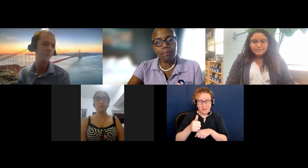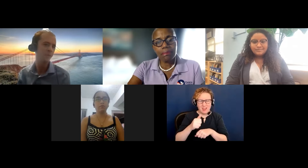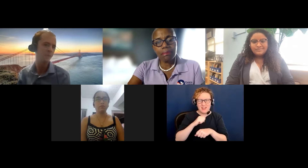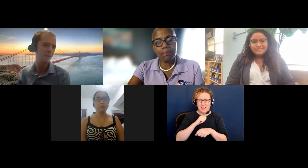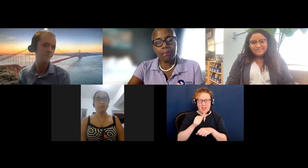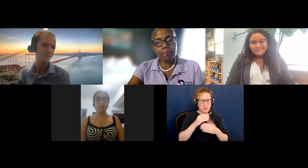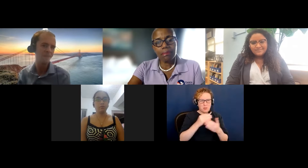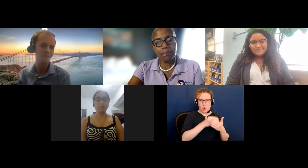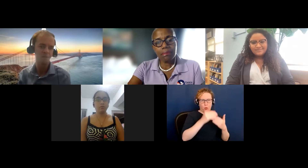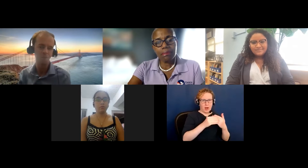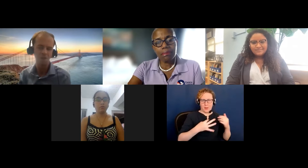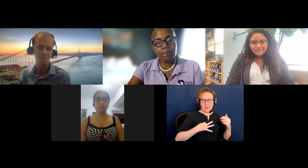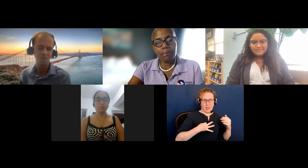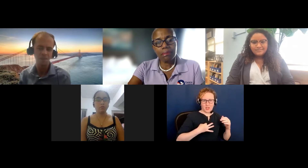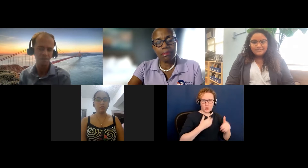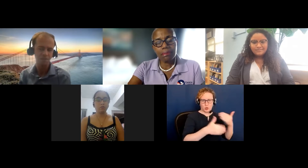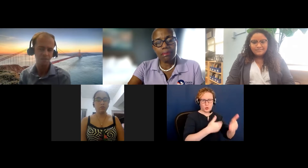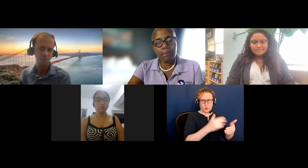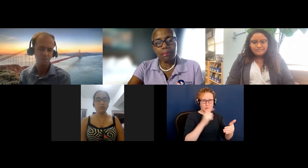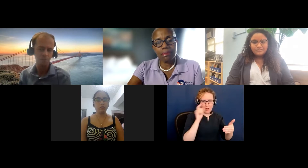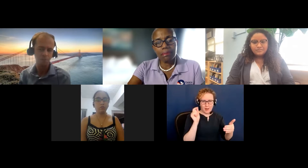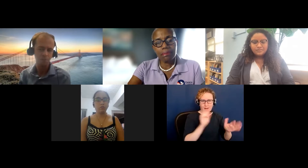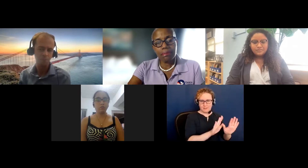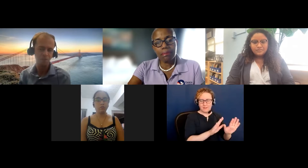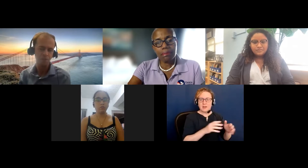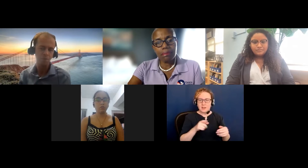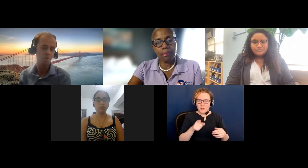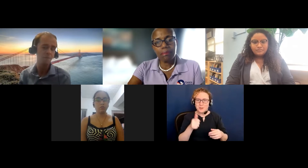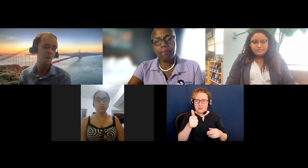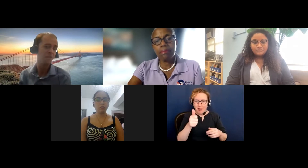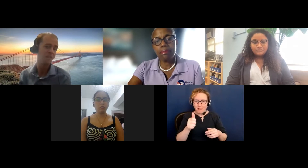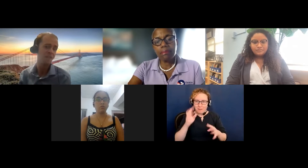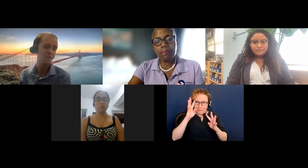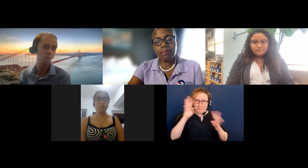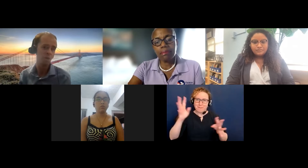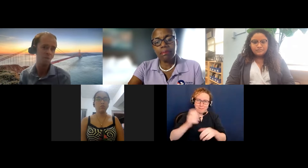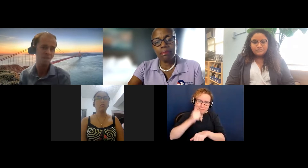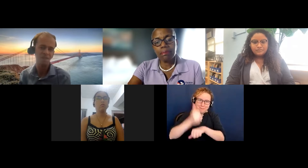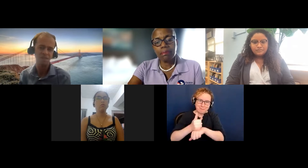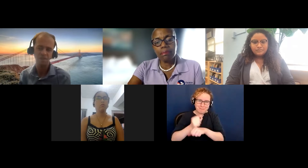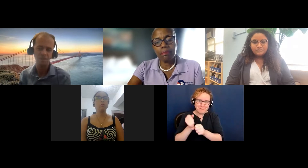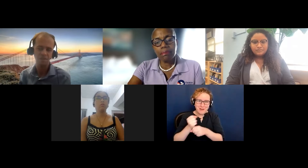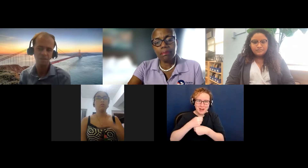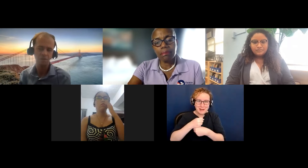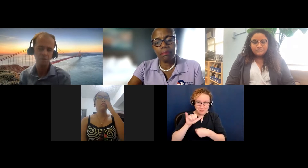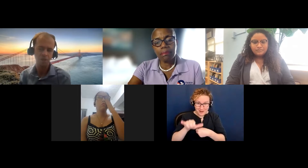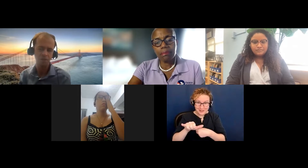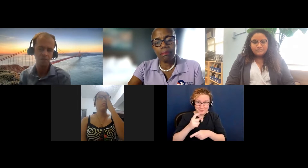program that existed through Gallaudet. This was something that you found and created this